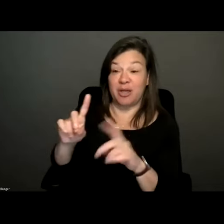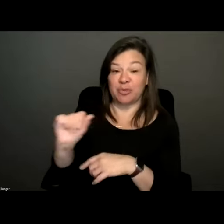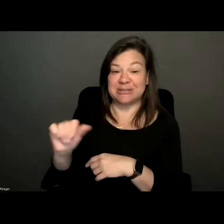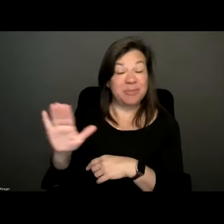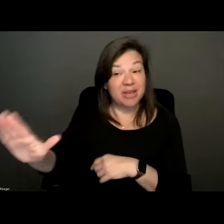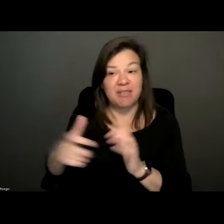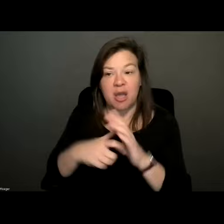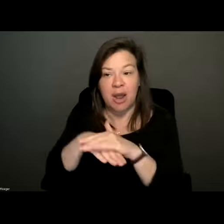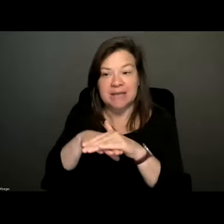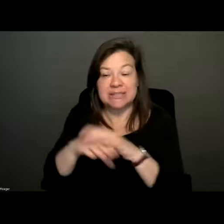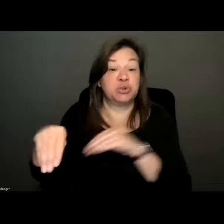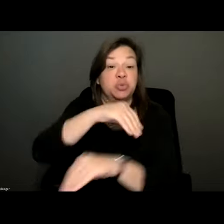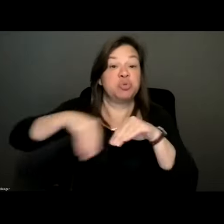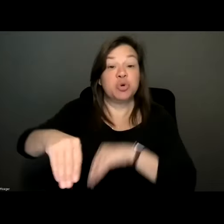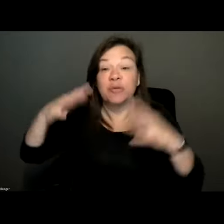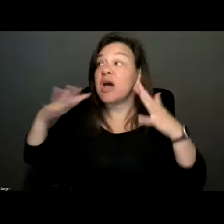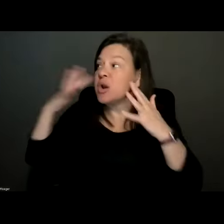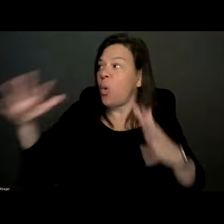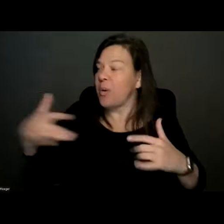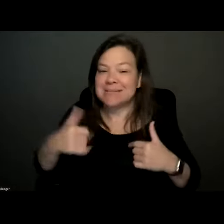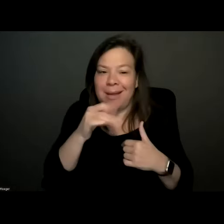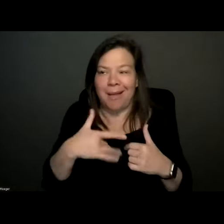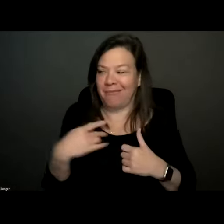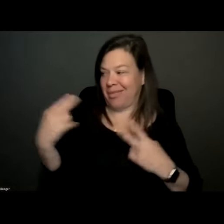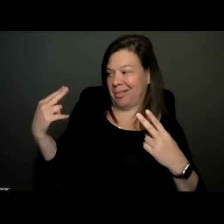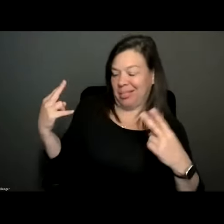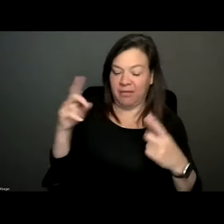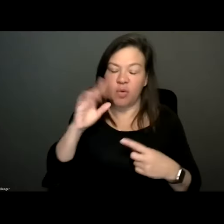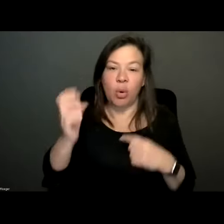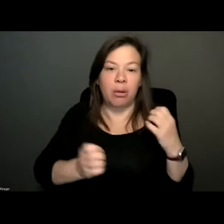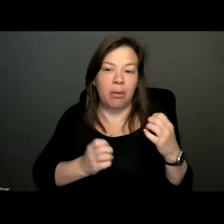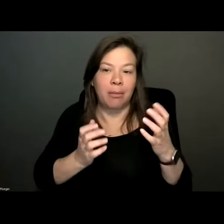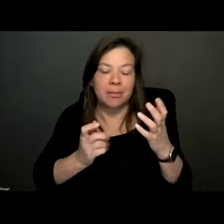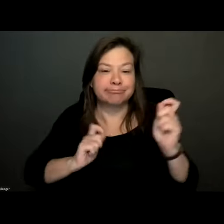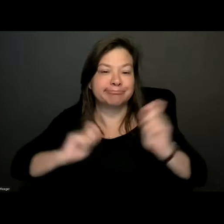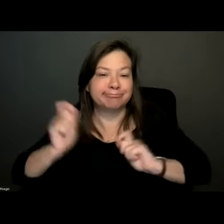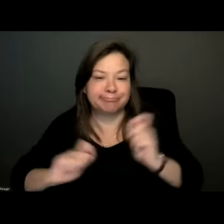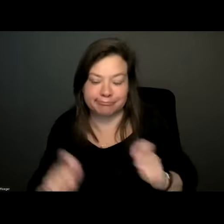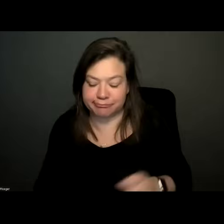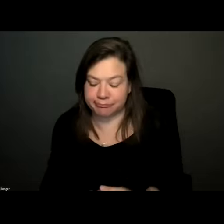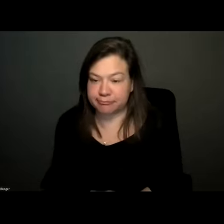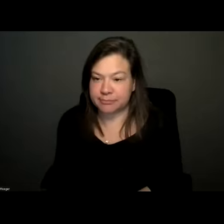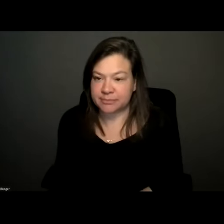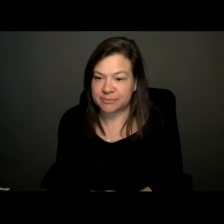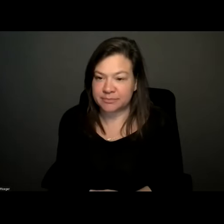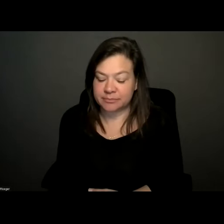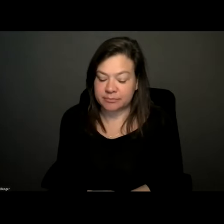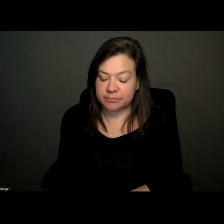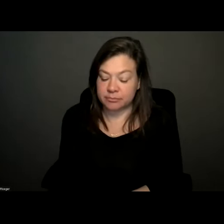and make noise and not feel judged for their expression in that way. Our ideal environments are gonna